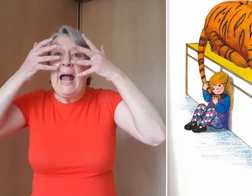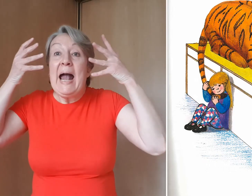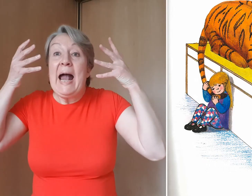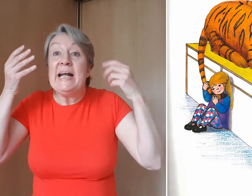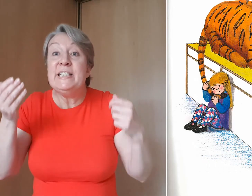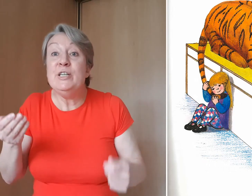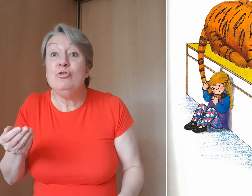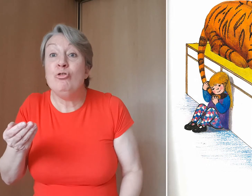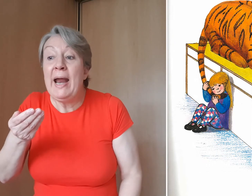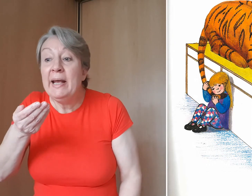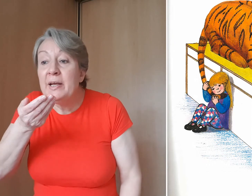and he drank